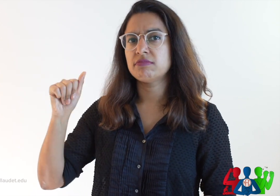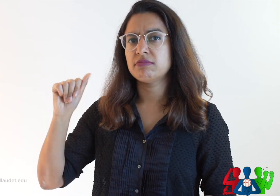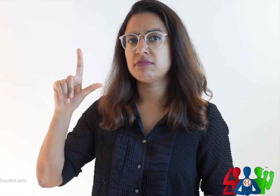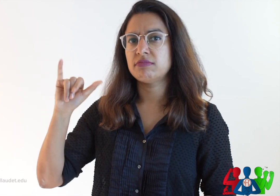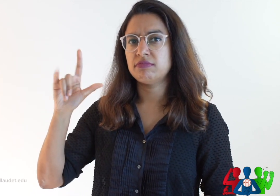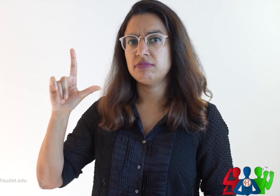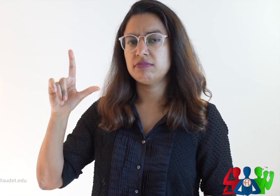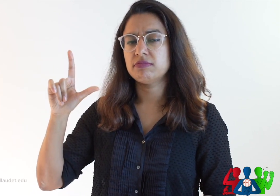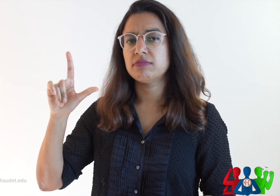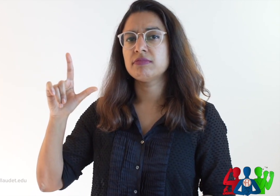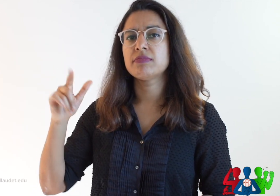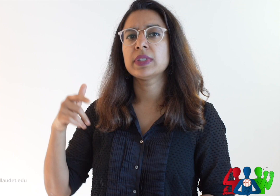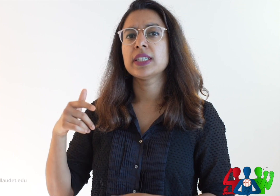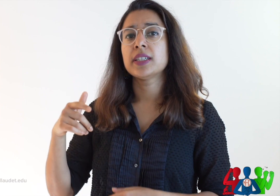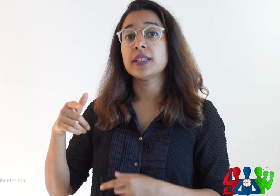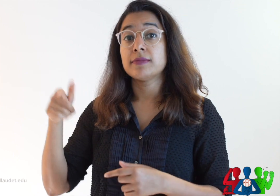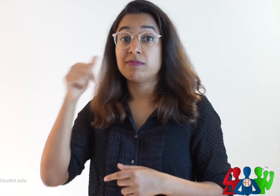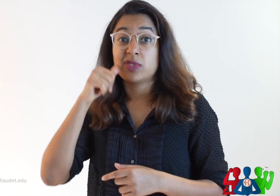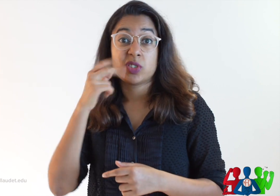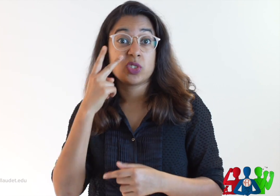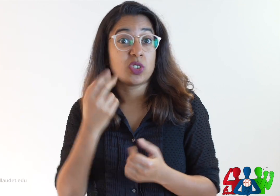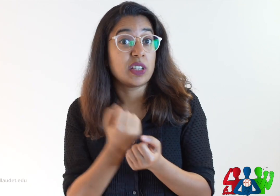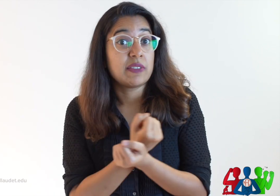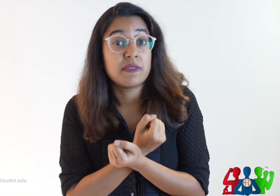She witnesses the police killing her best friend, Khalil